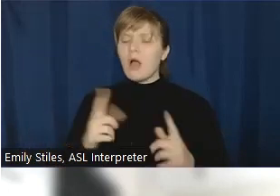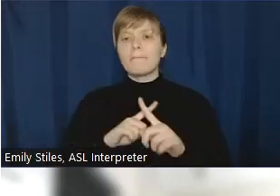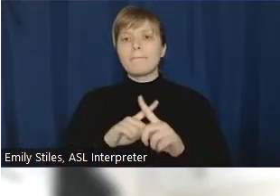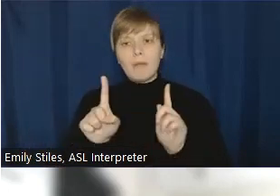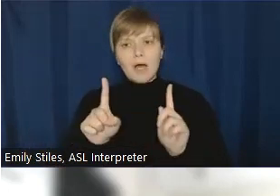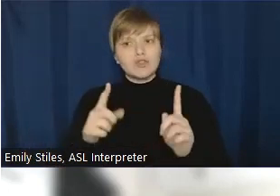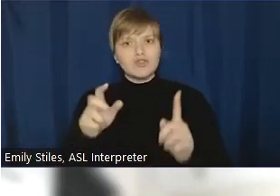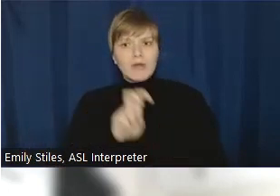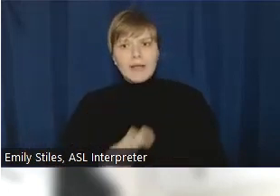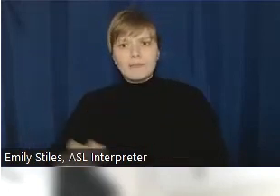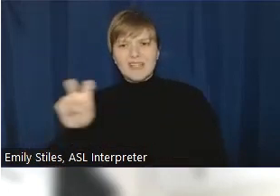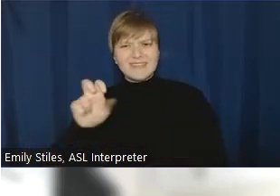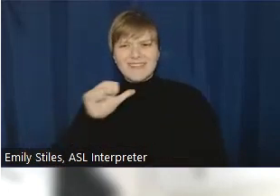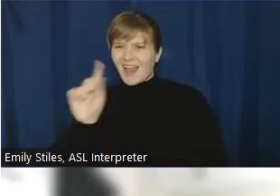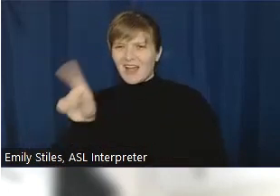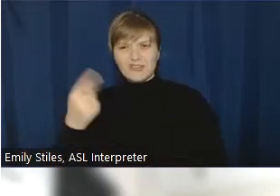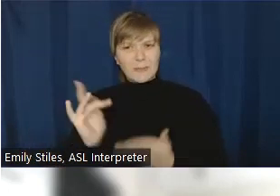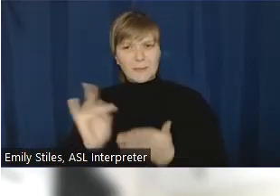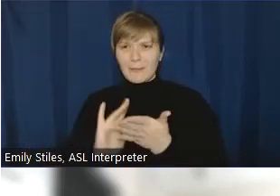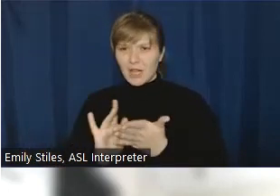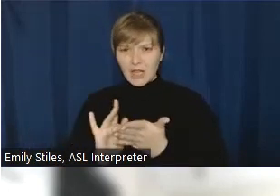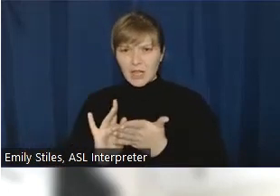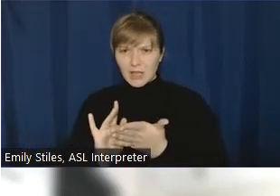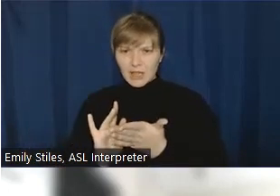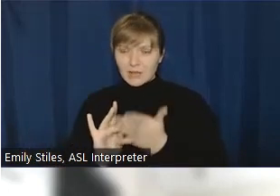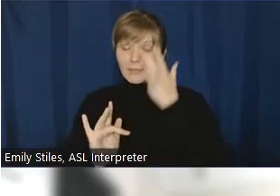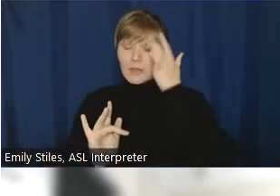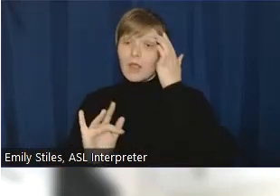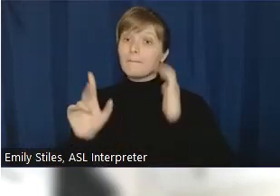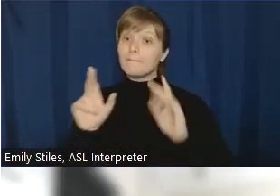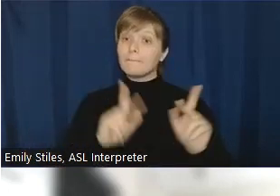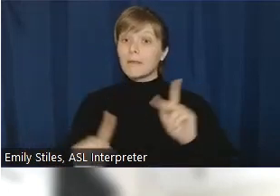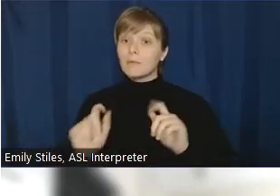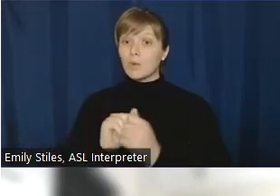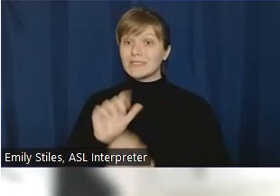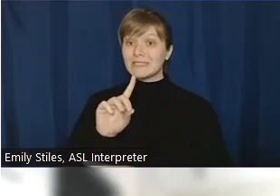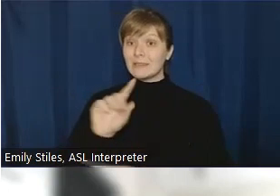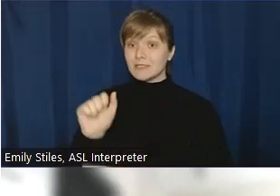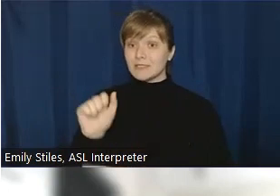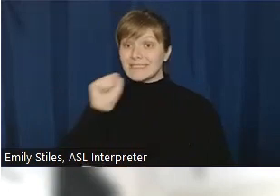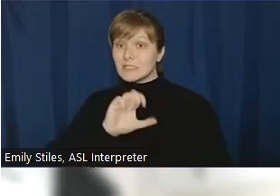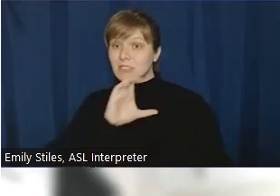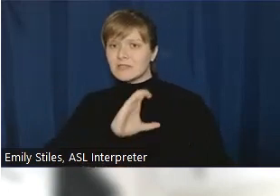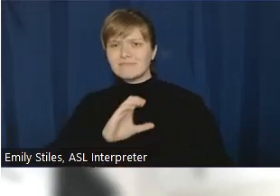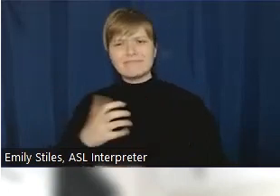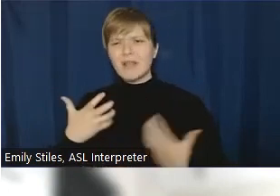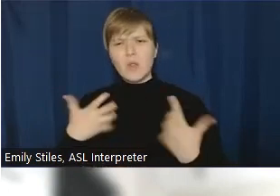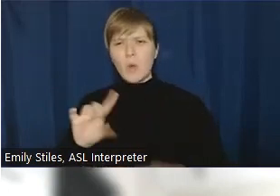goes beyond that. People with disabilities and older adults want to be included and engaged in